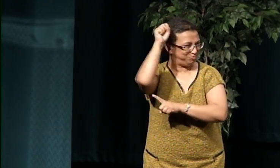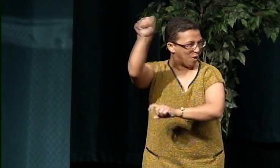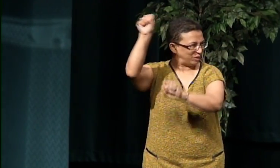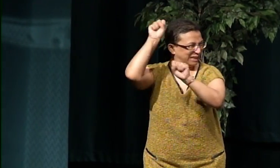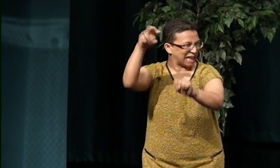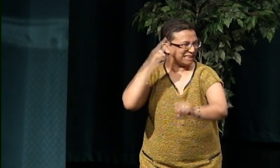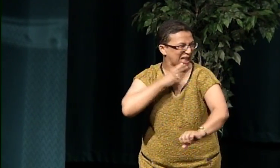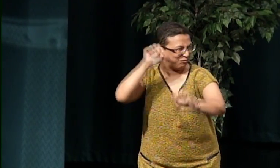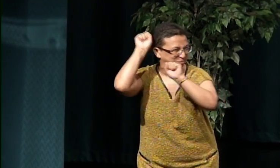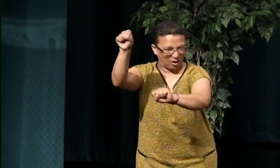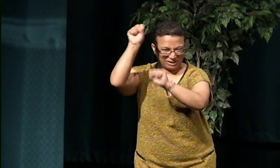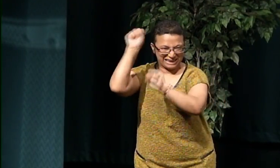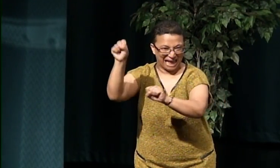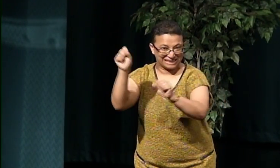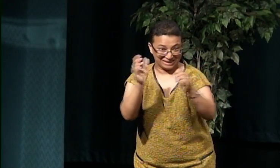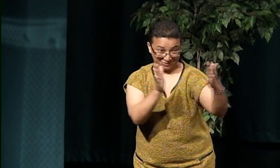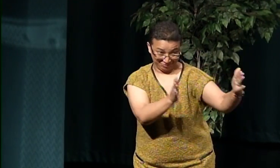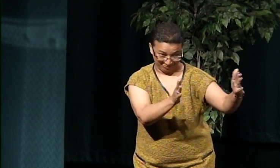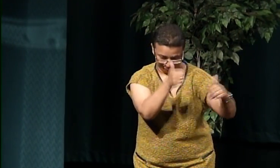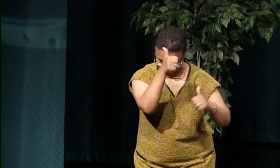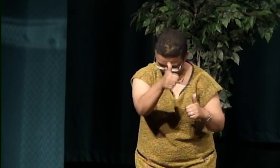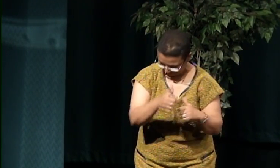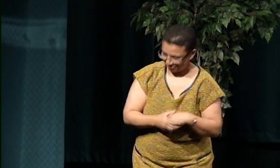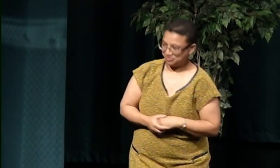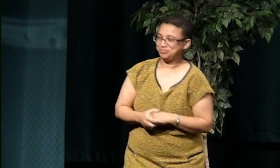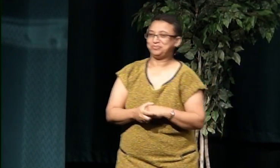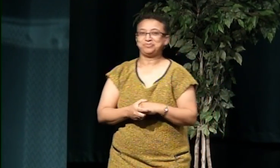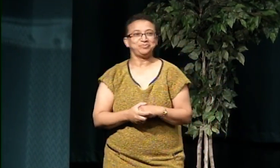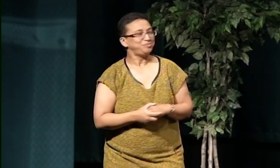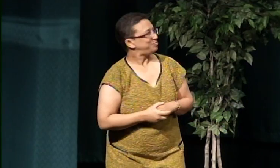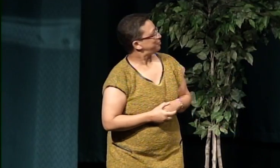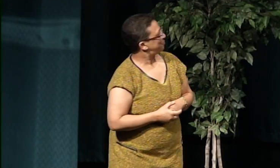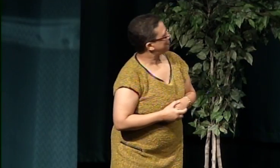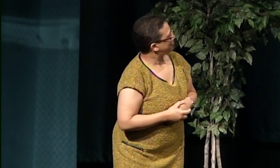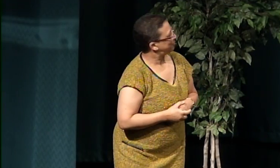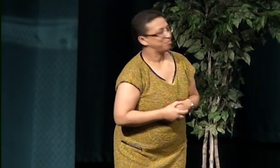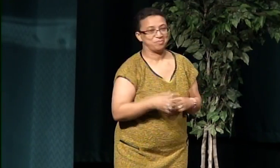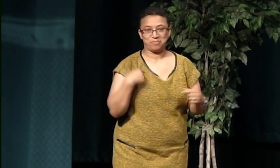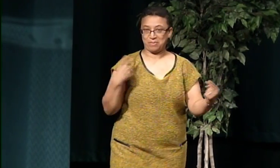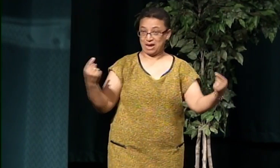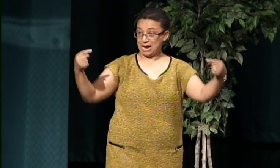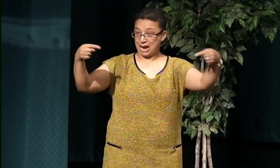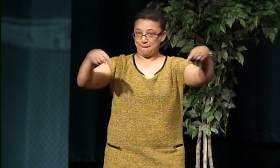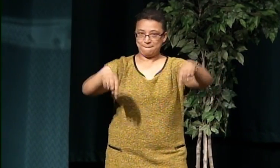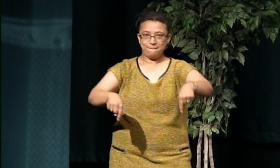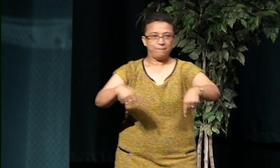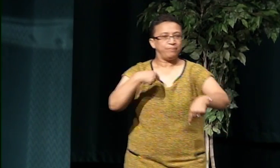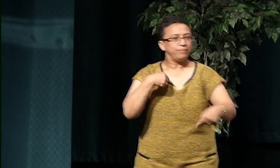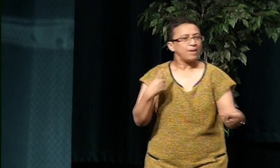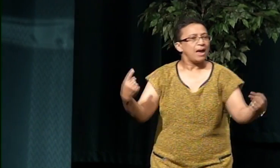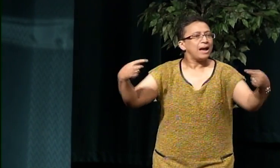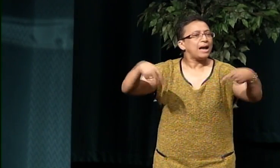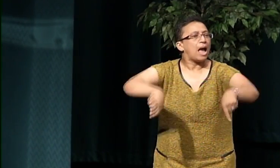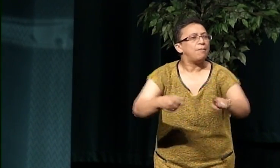The protest was televised there and we all saw you marching.